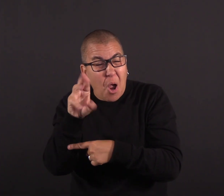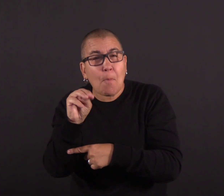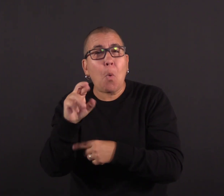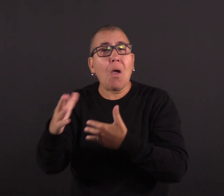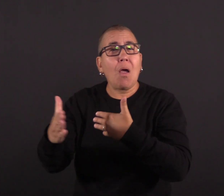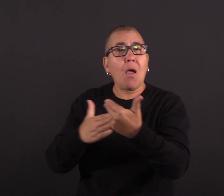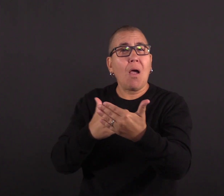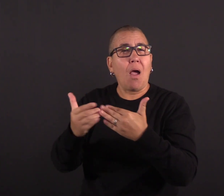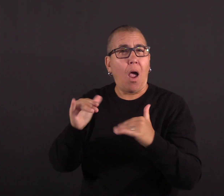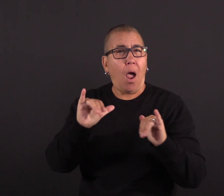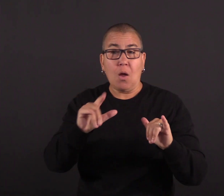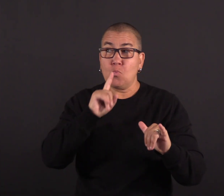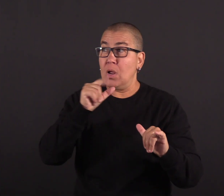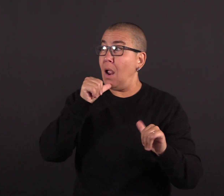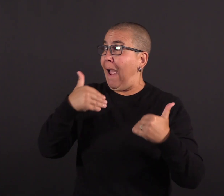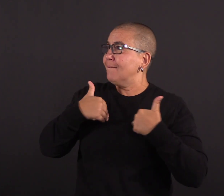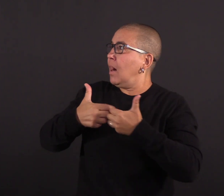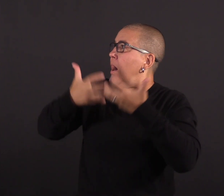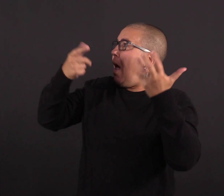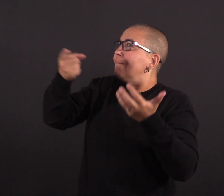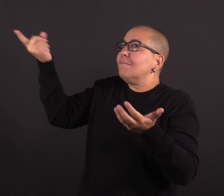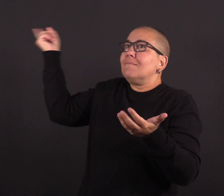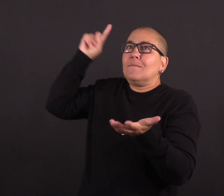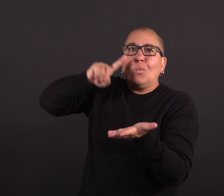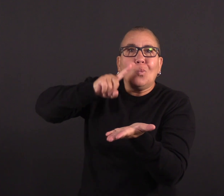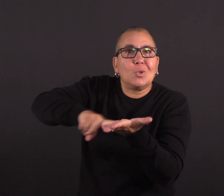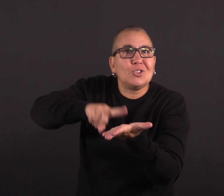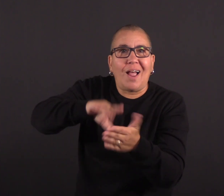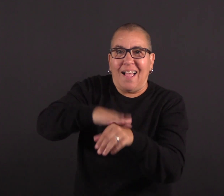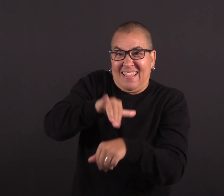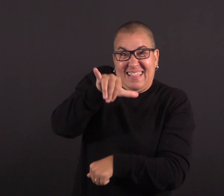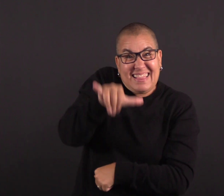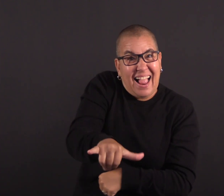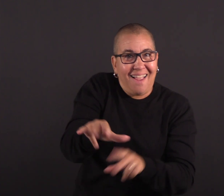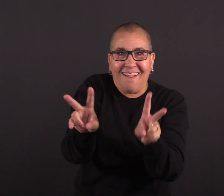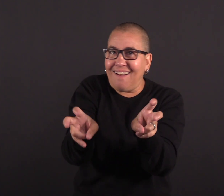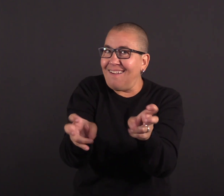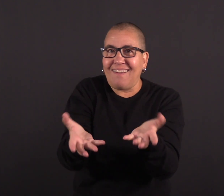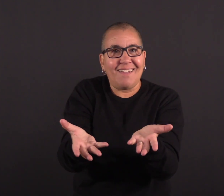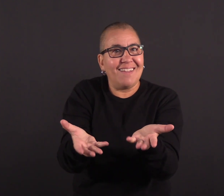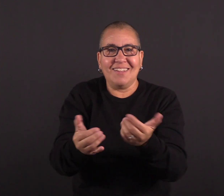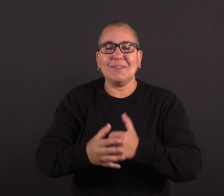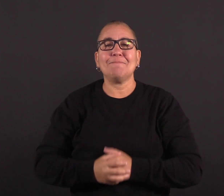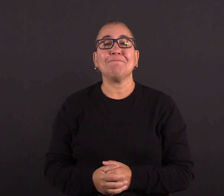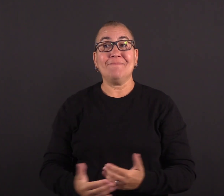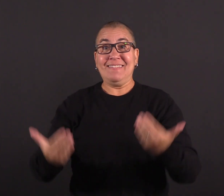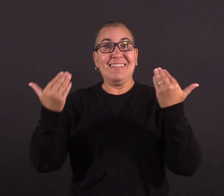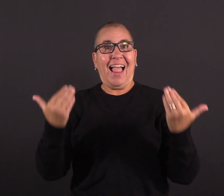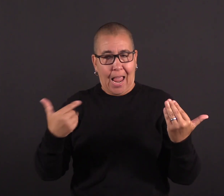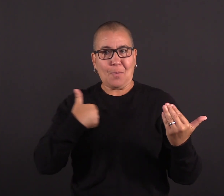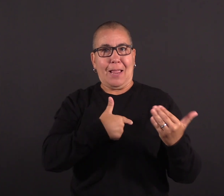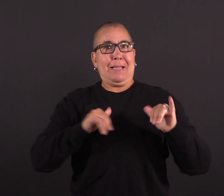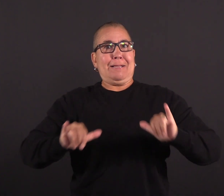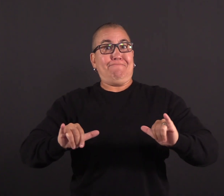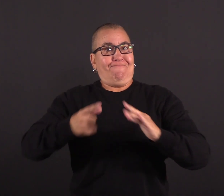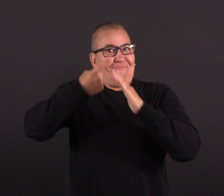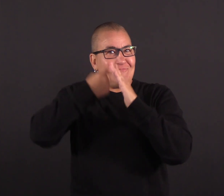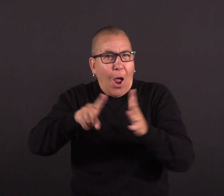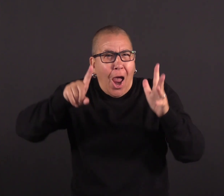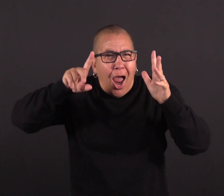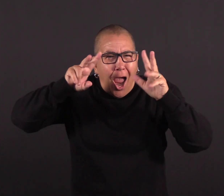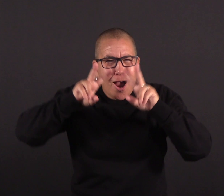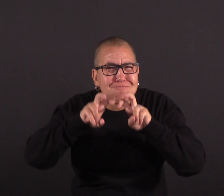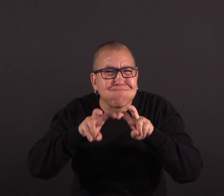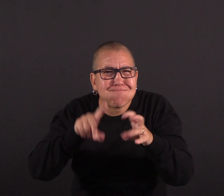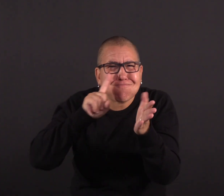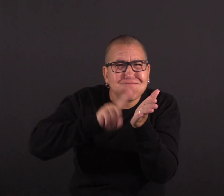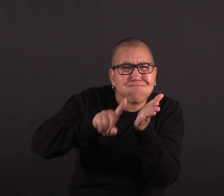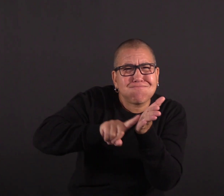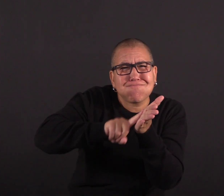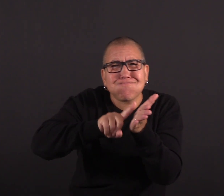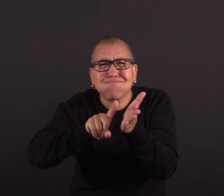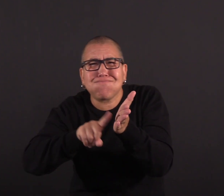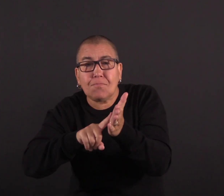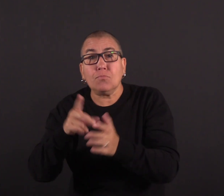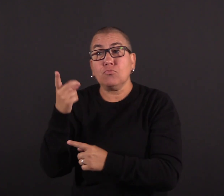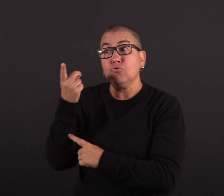The cells that provide the immune response are in local lymph nodes, he said.